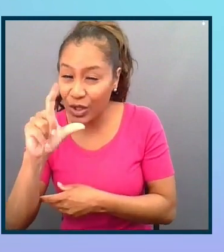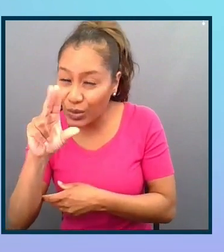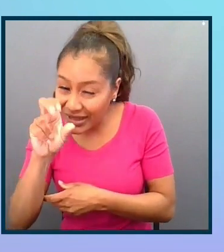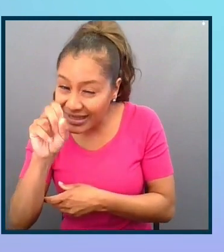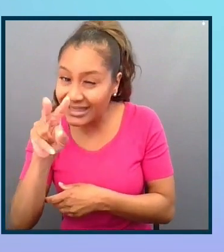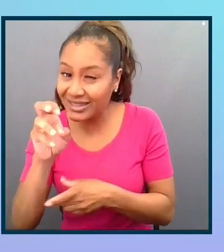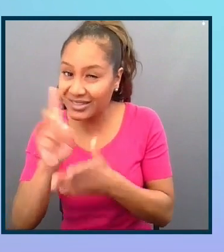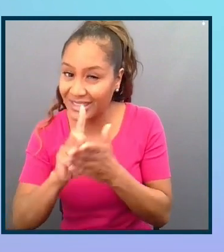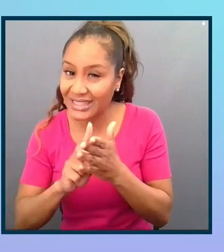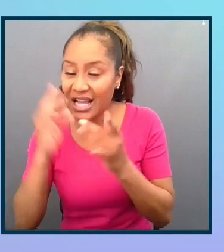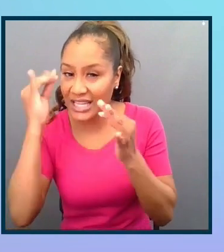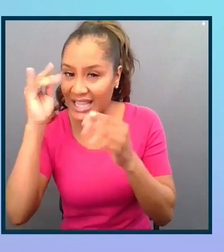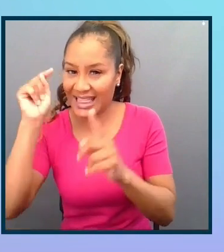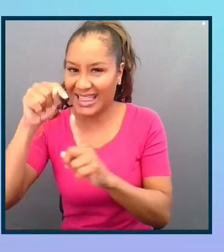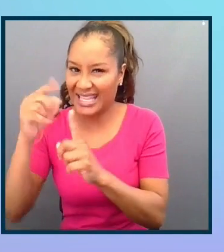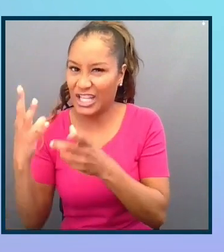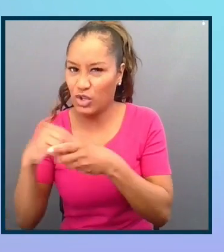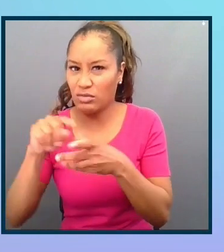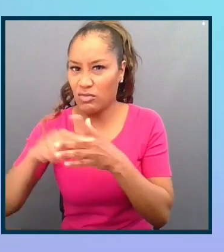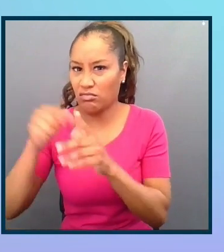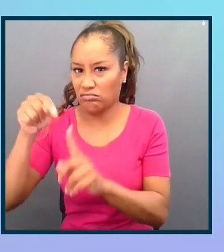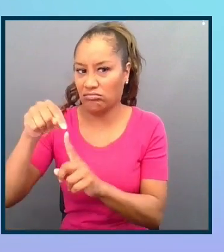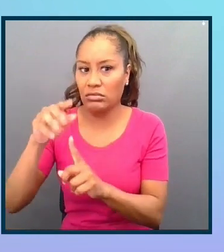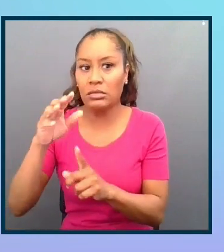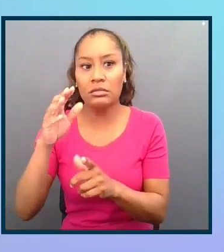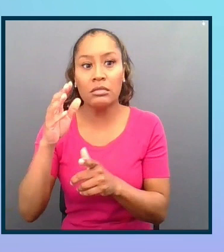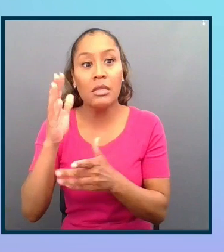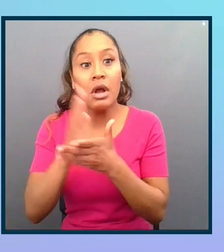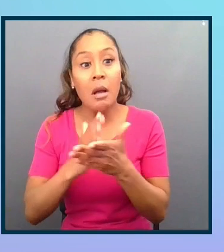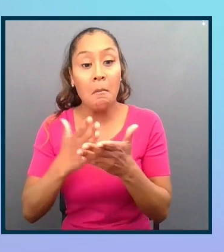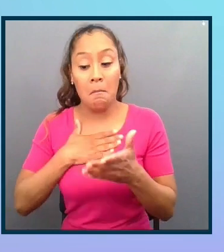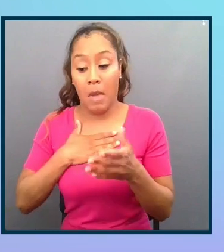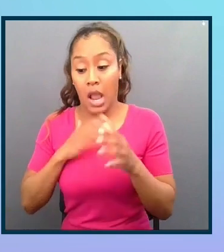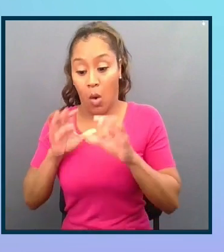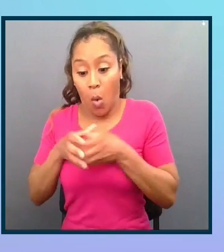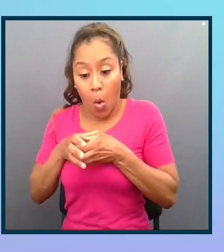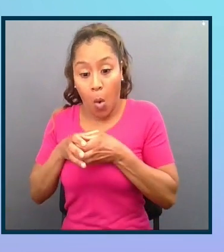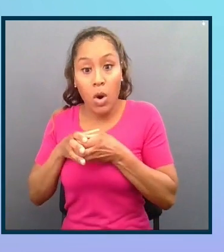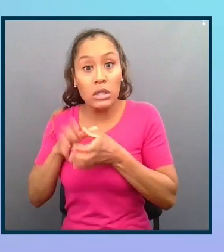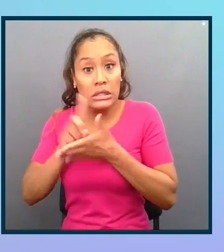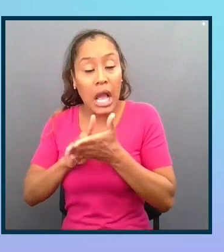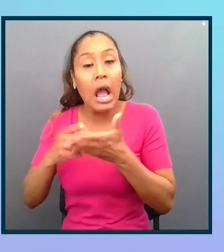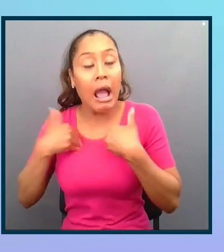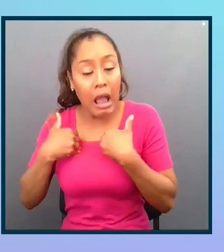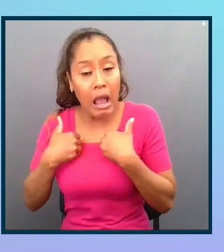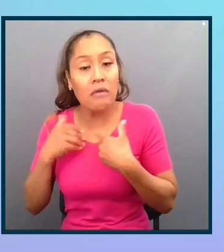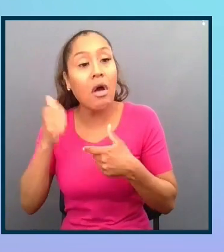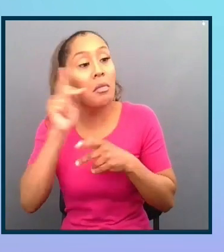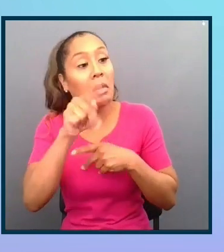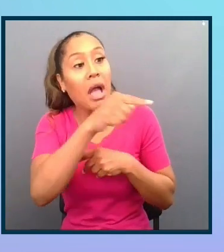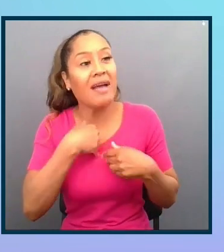And I've had designers in my org who have it, other folks who have it, I would start there.